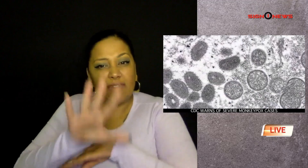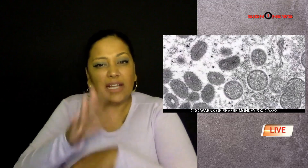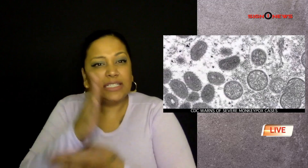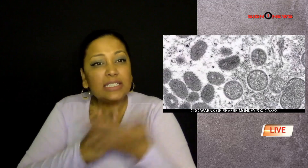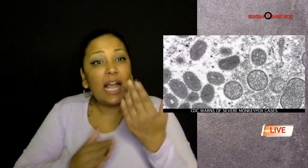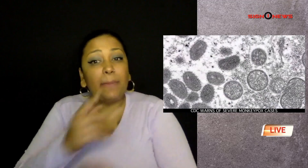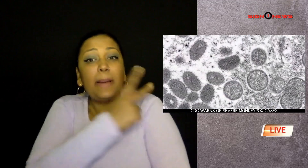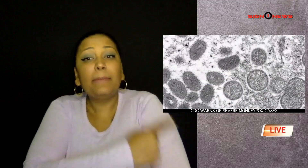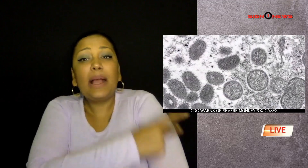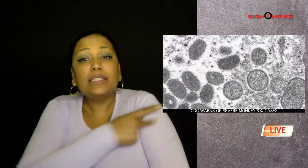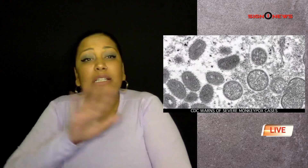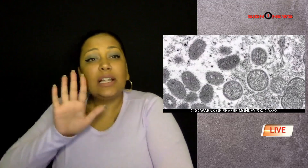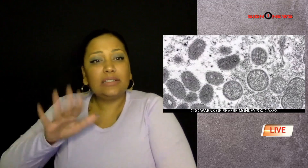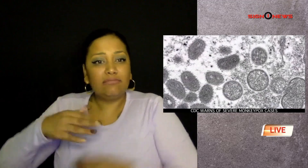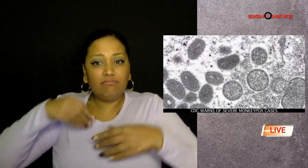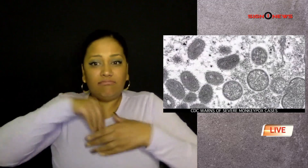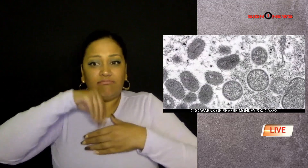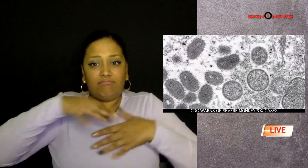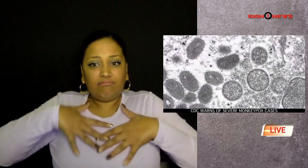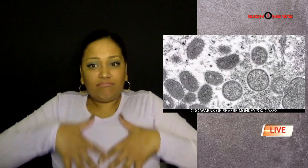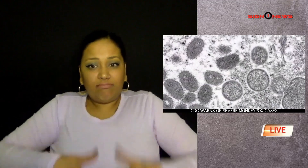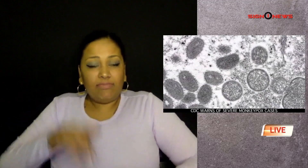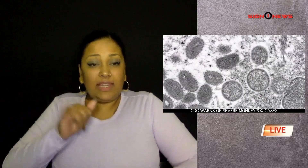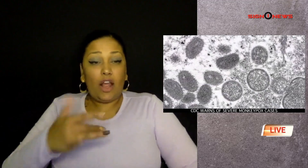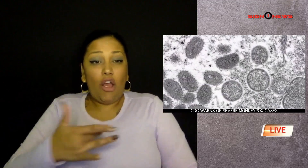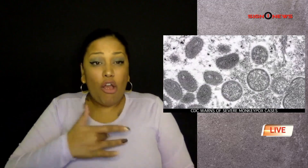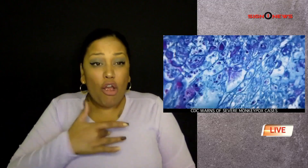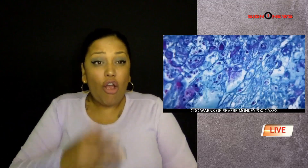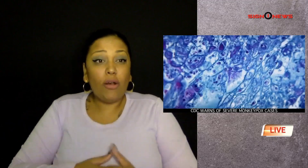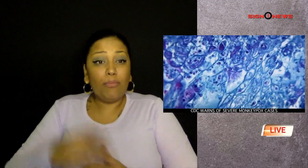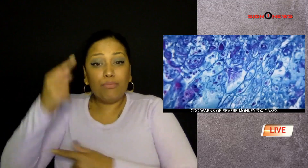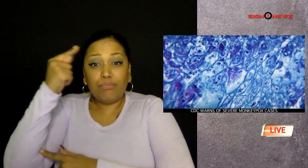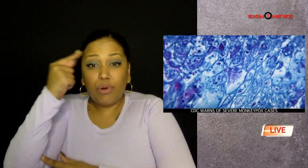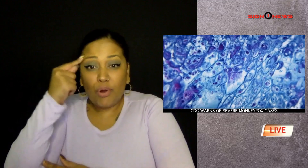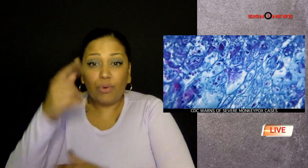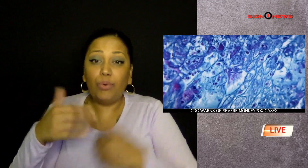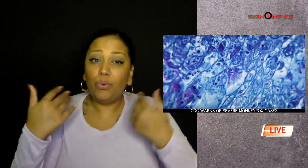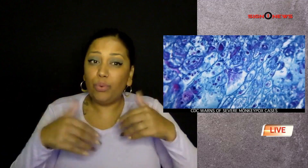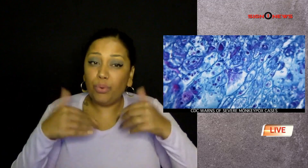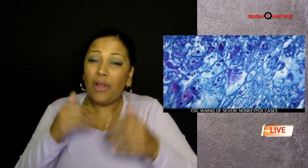The virus affected some patients organs including the heart and brain.